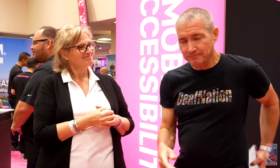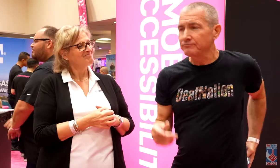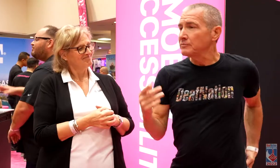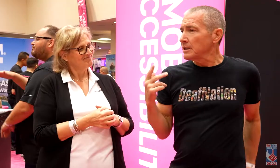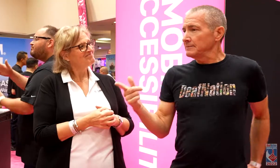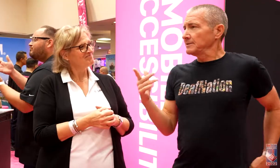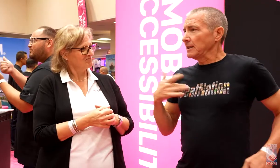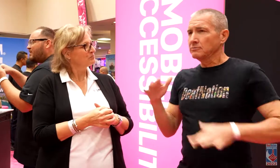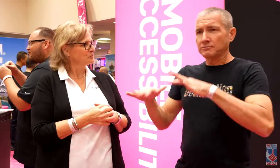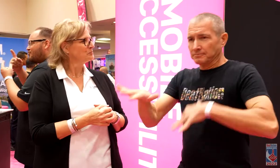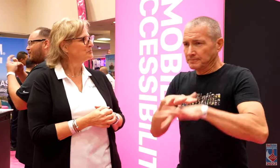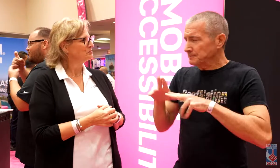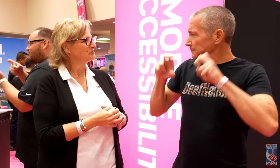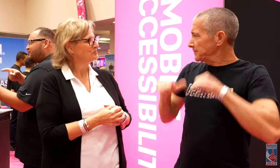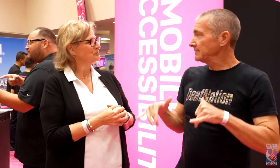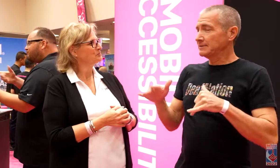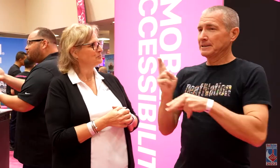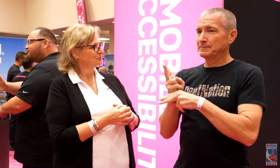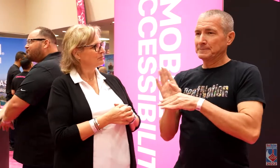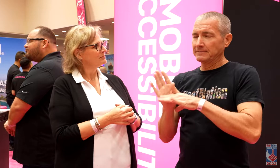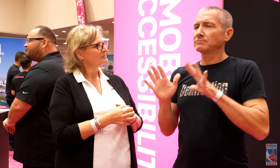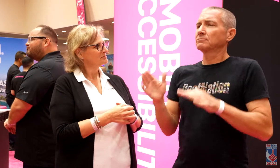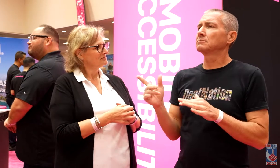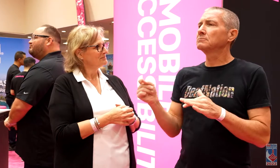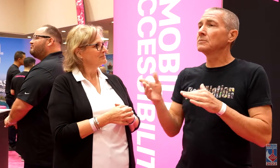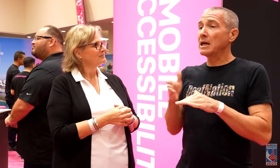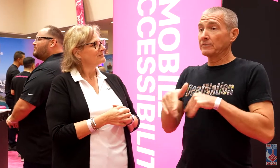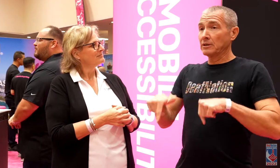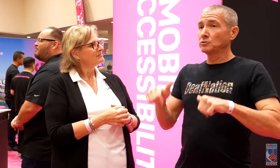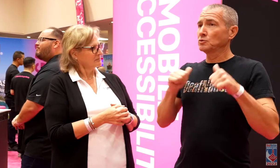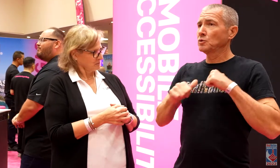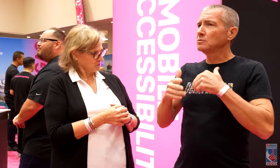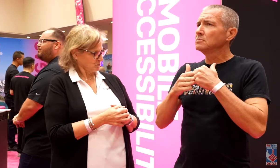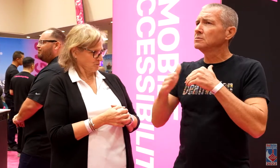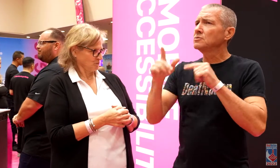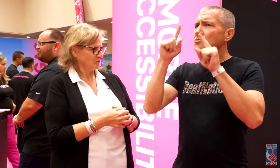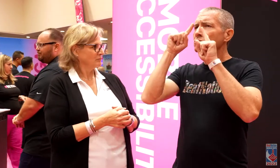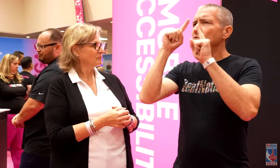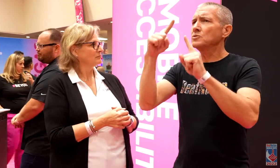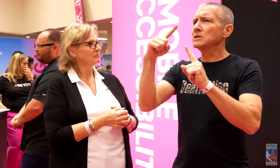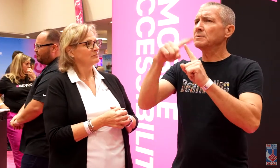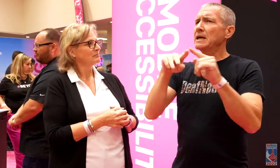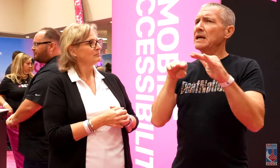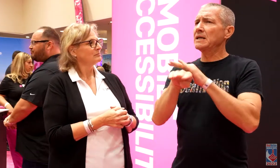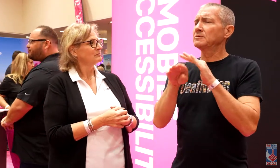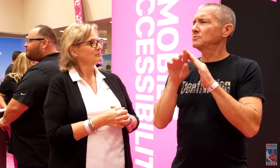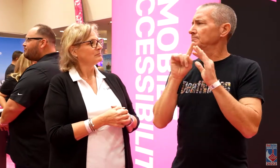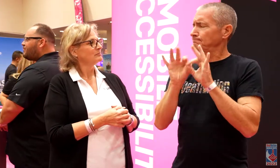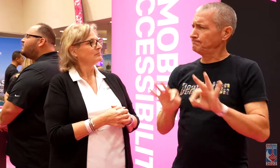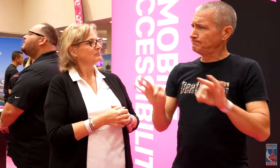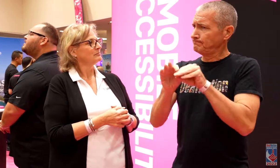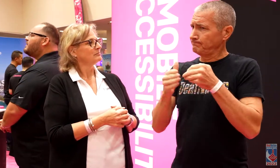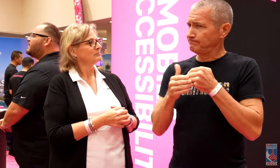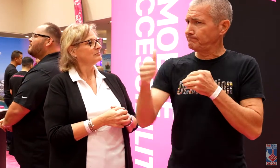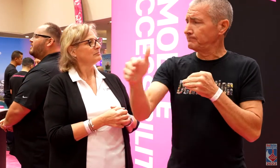I know you’re keeping busy. But after this show, what are your goals for access moving forward?